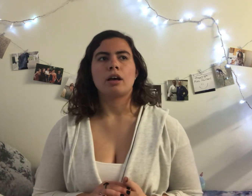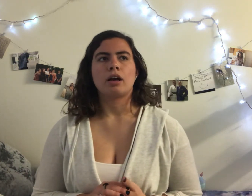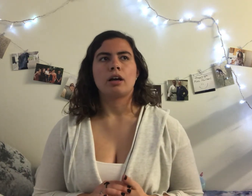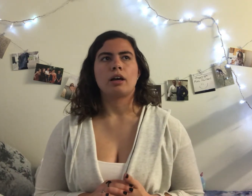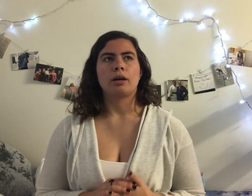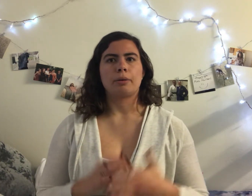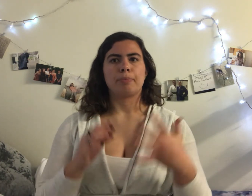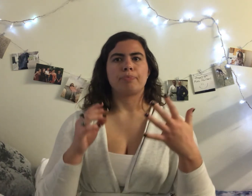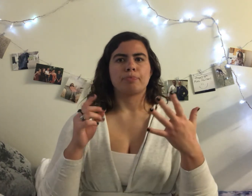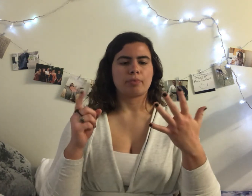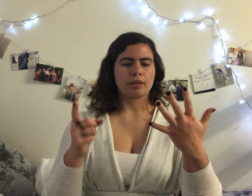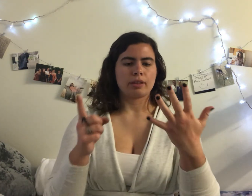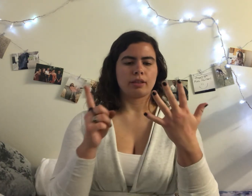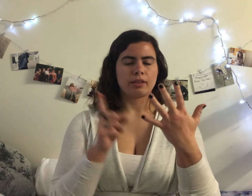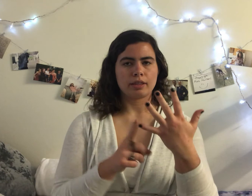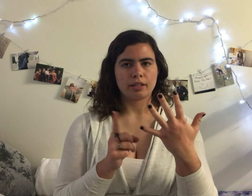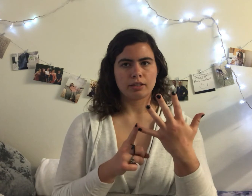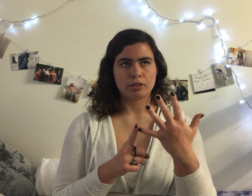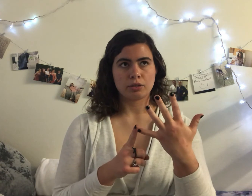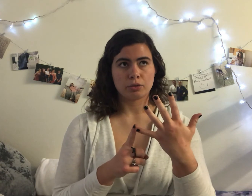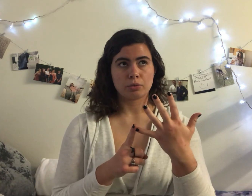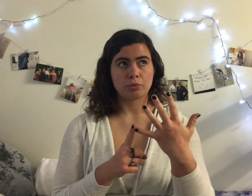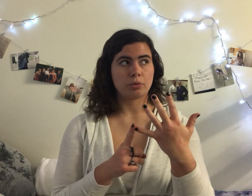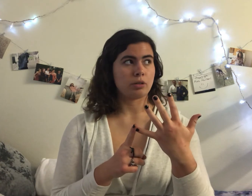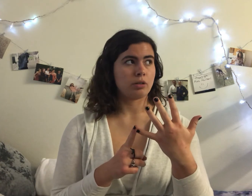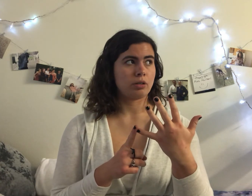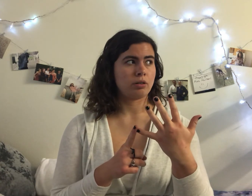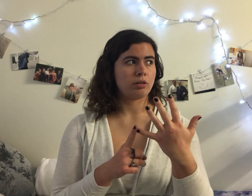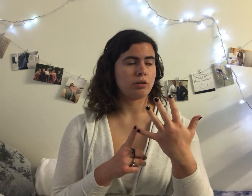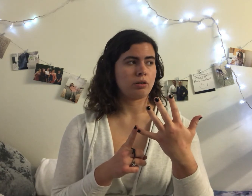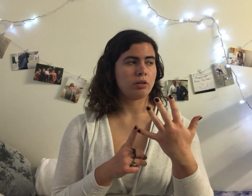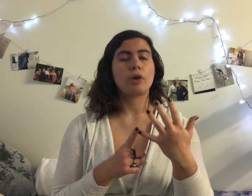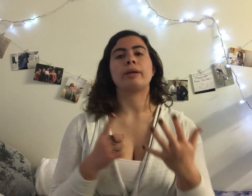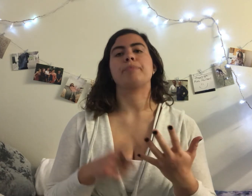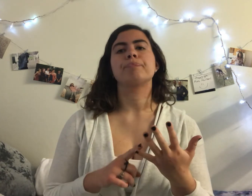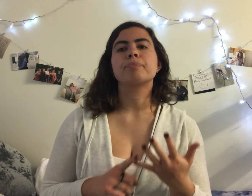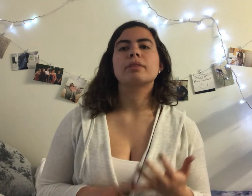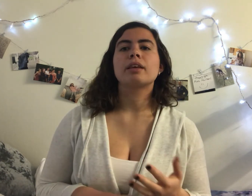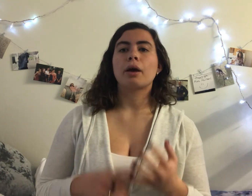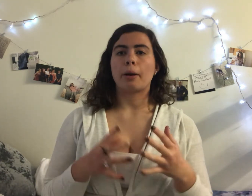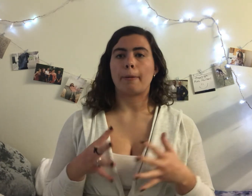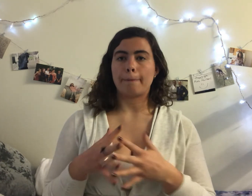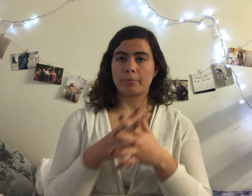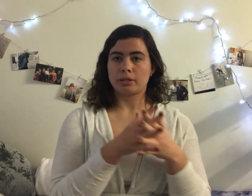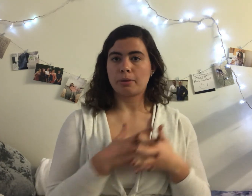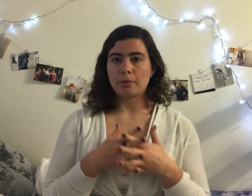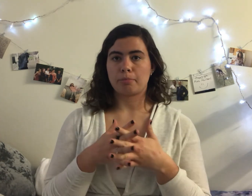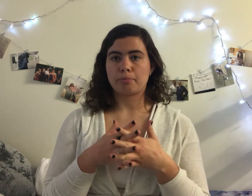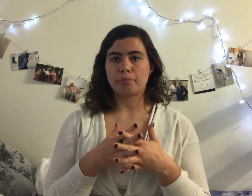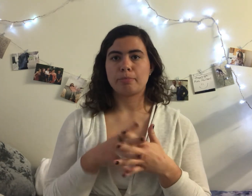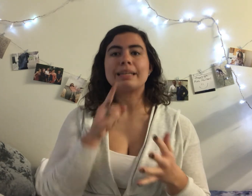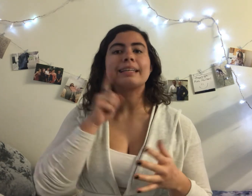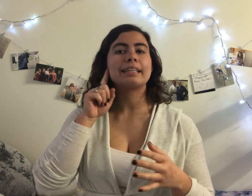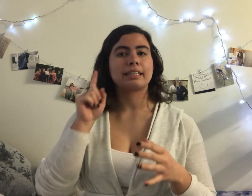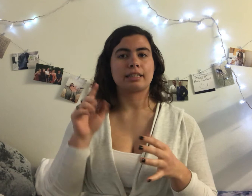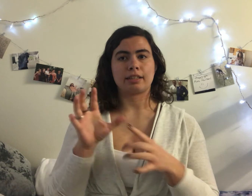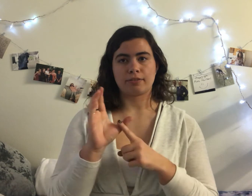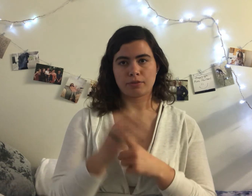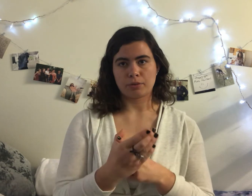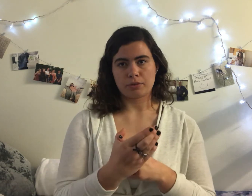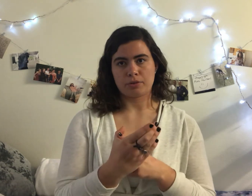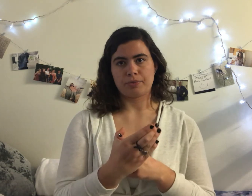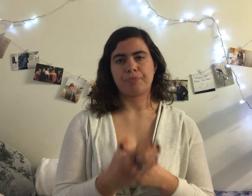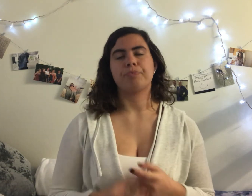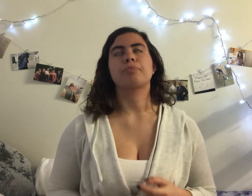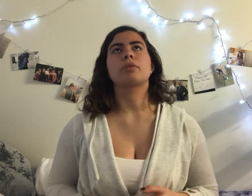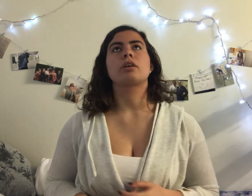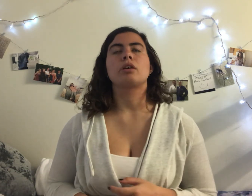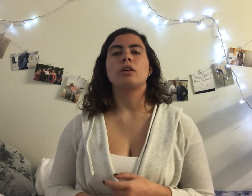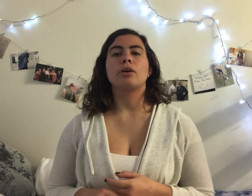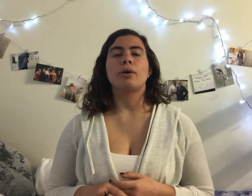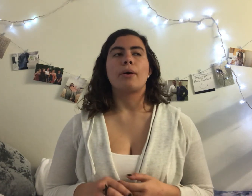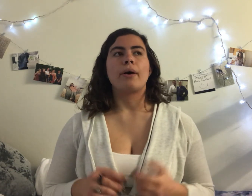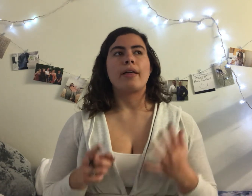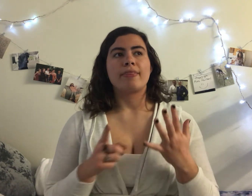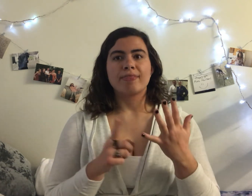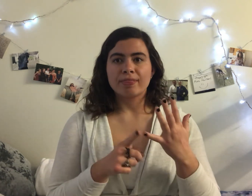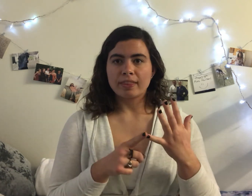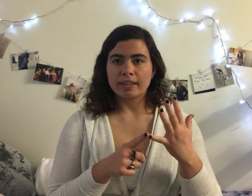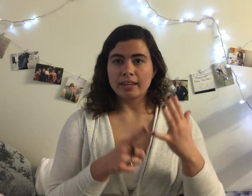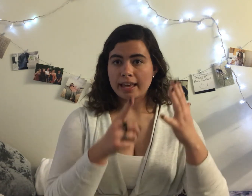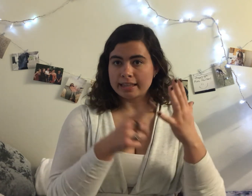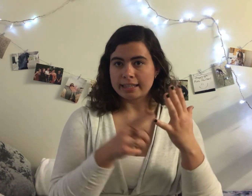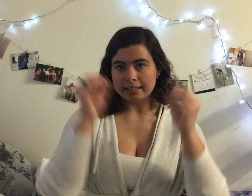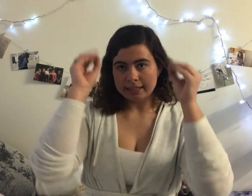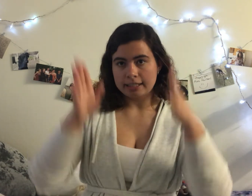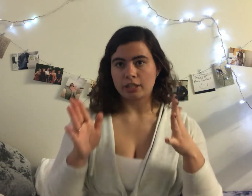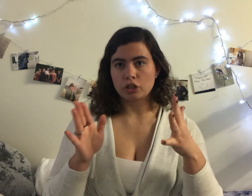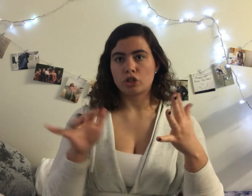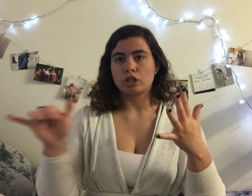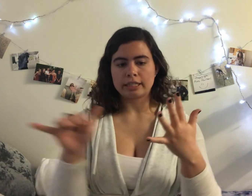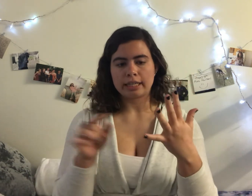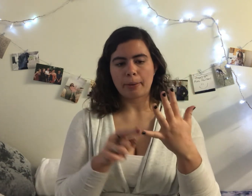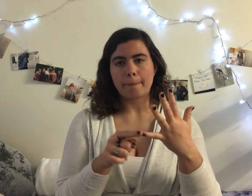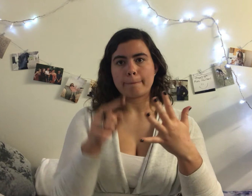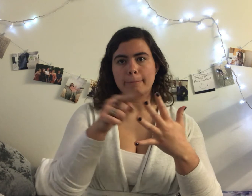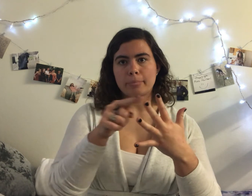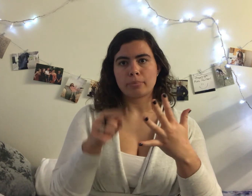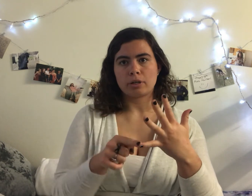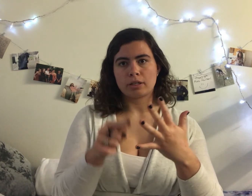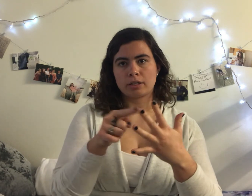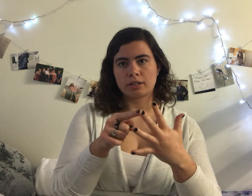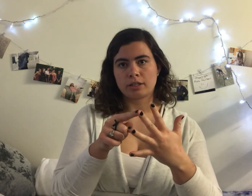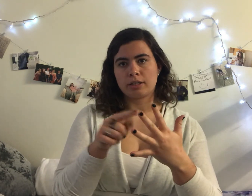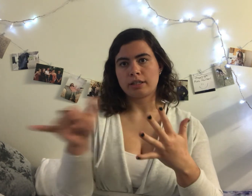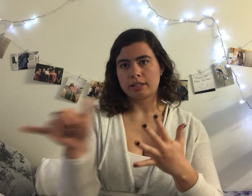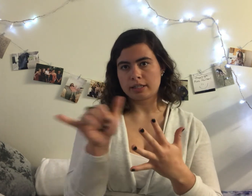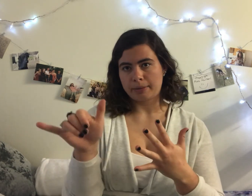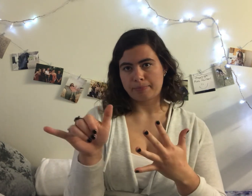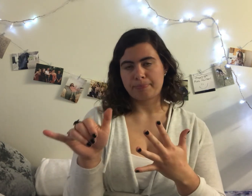The next class I have is American Deaf Culture. This class is with the same teacher as ASL Conversation.